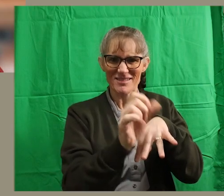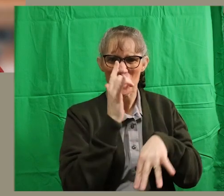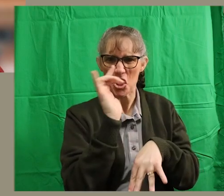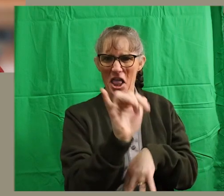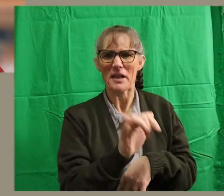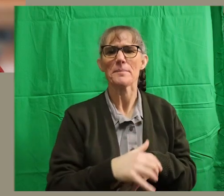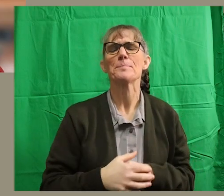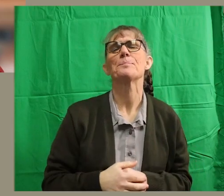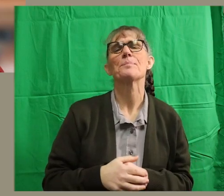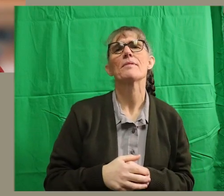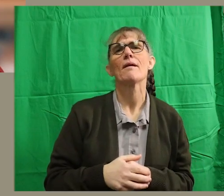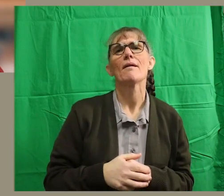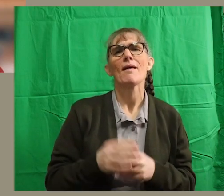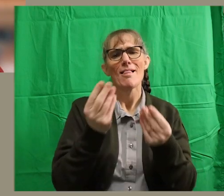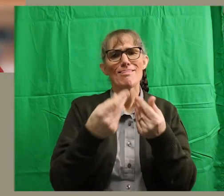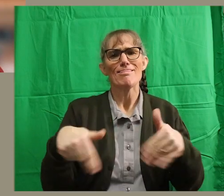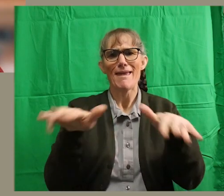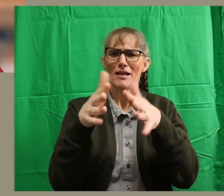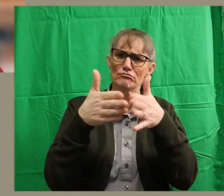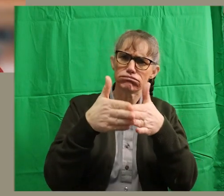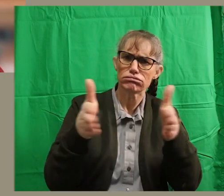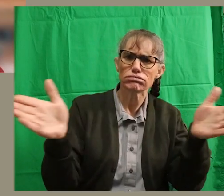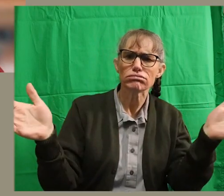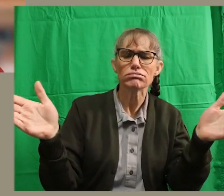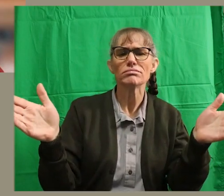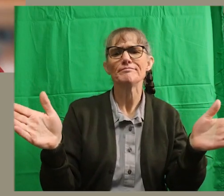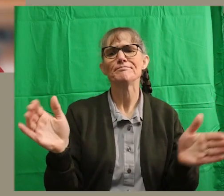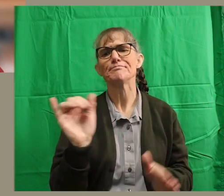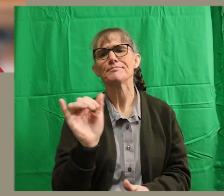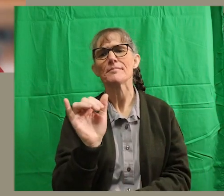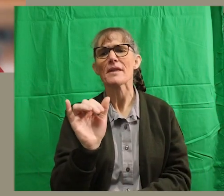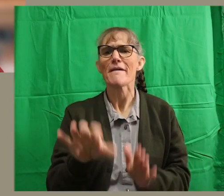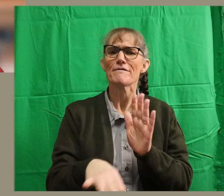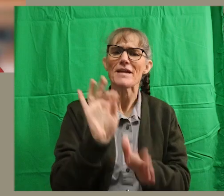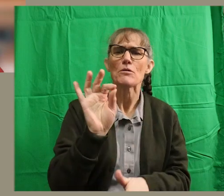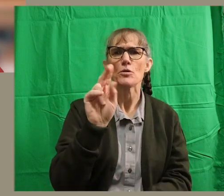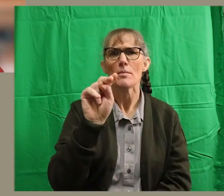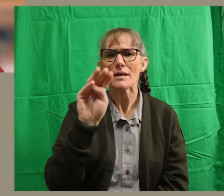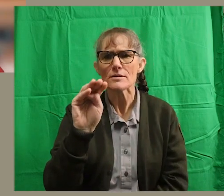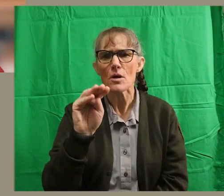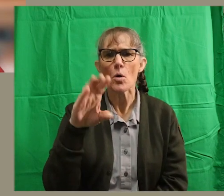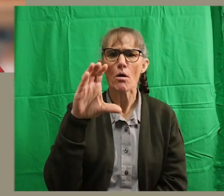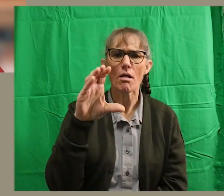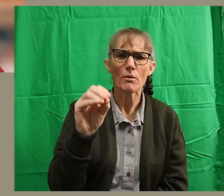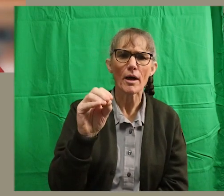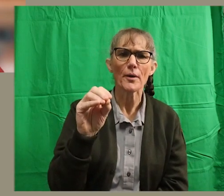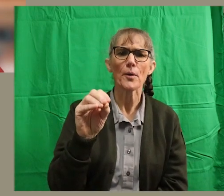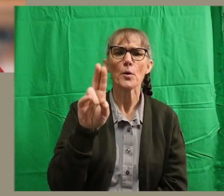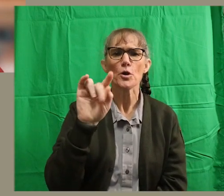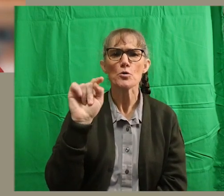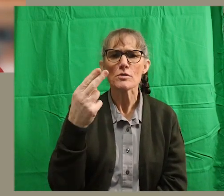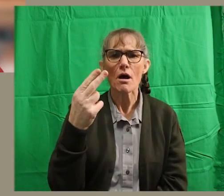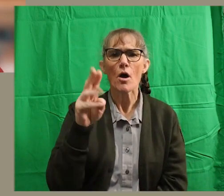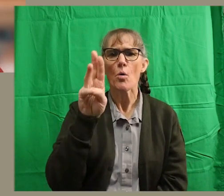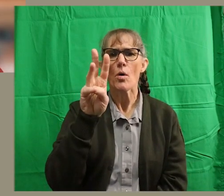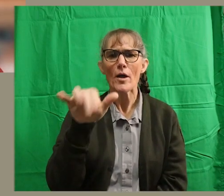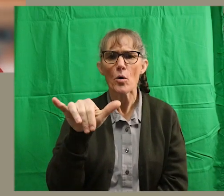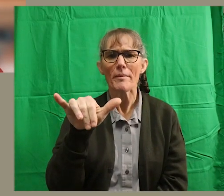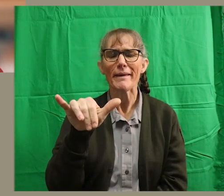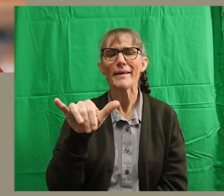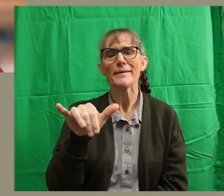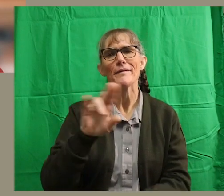They had a very wide range. They've been found in New Mexico, Colorado, Utah, Wyoming, and,